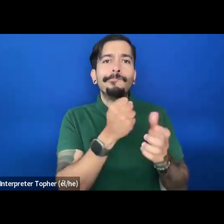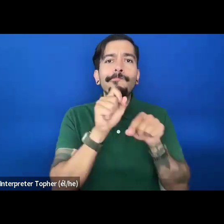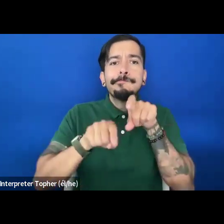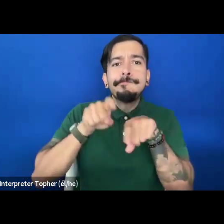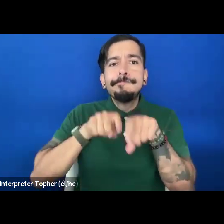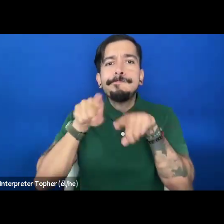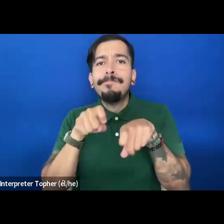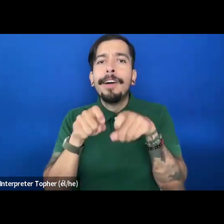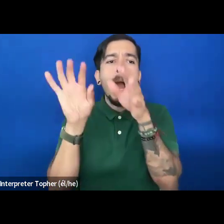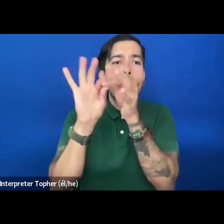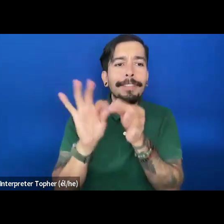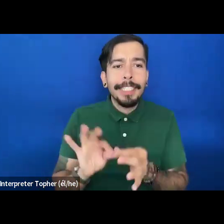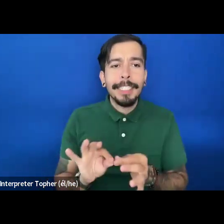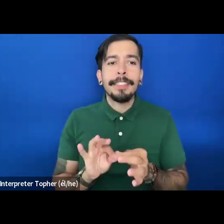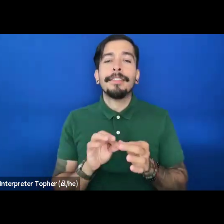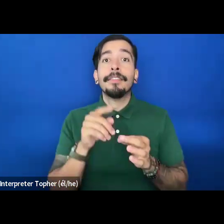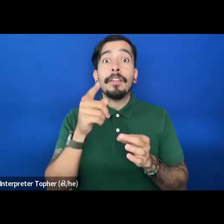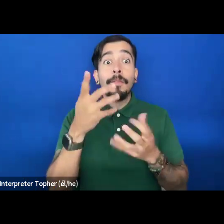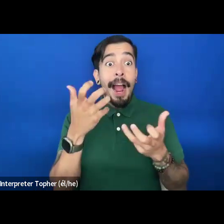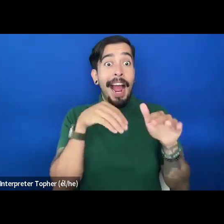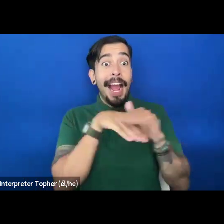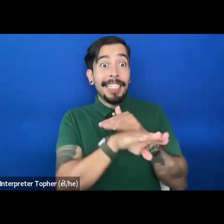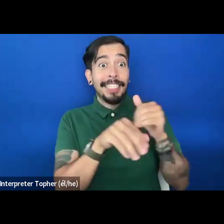access @disabilityculturalcenter.org.